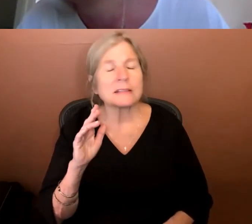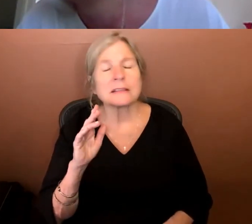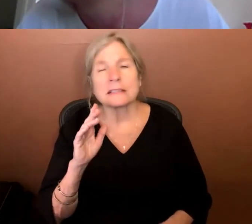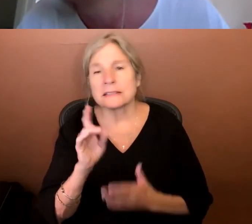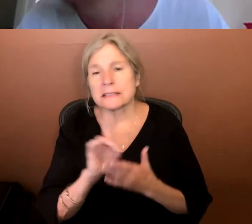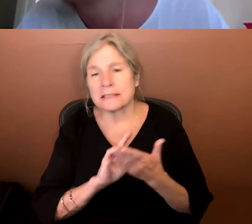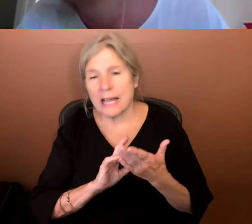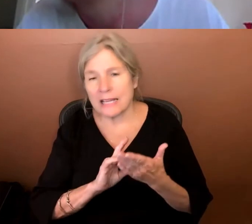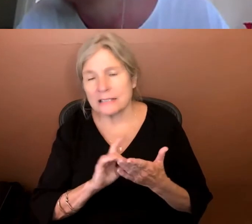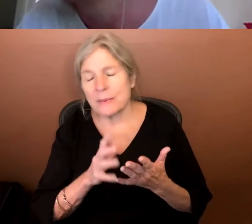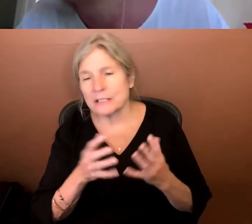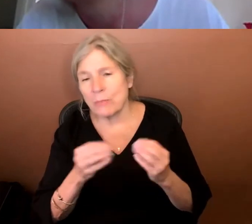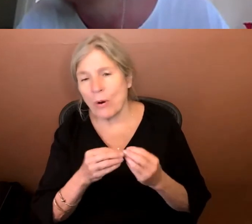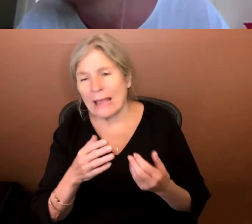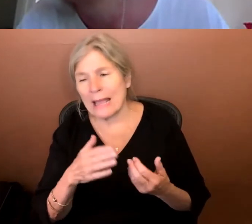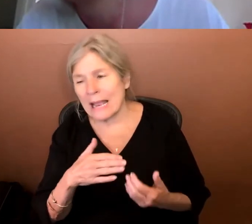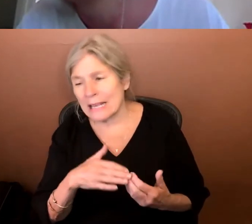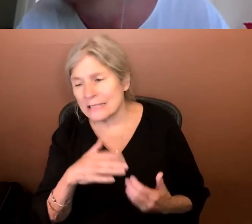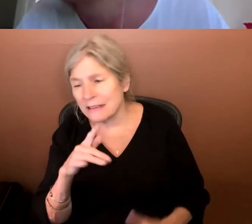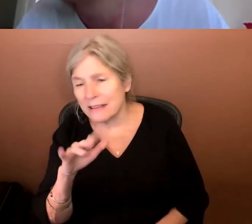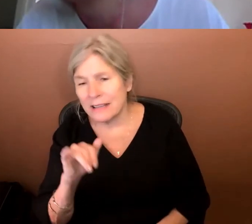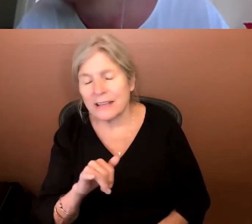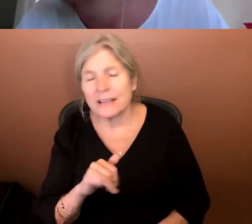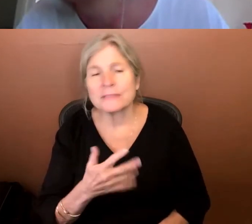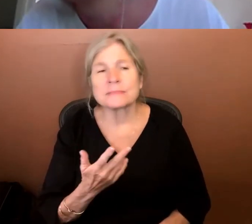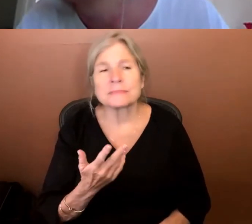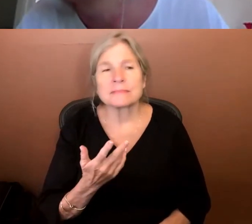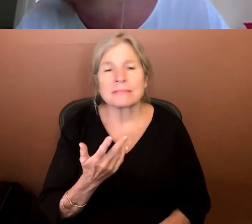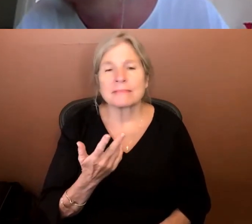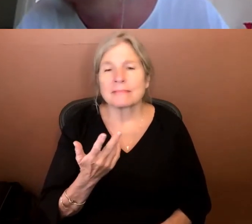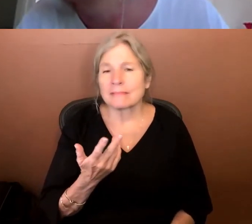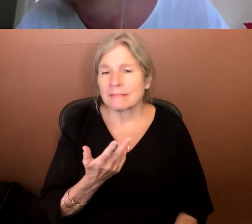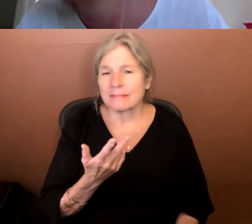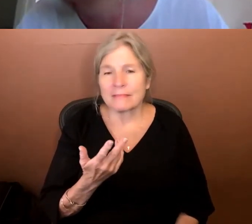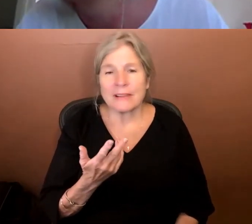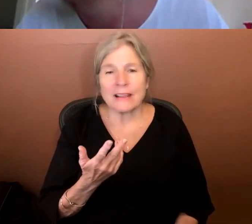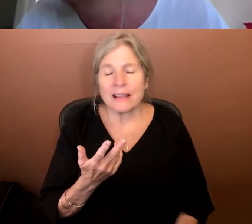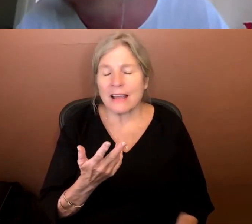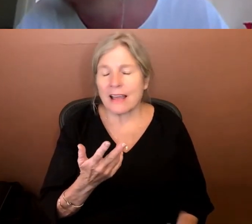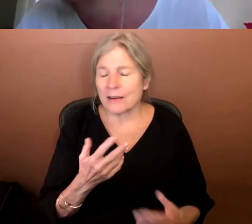more easily and in a much more robust way. And also then to